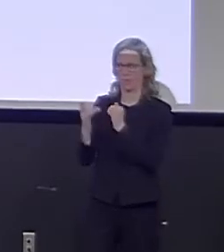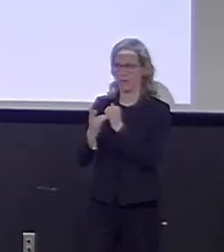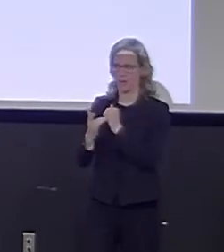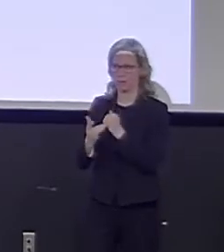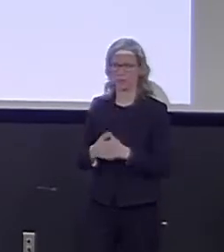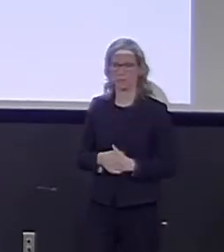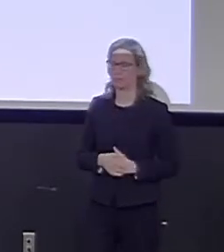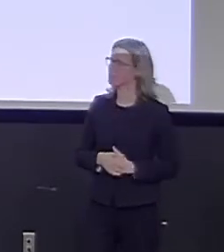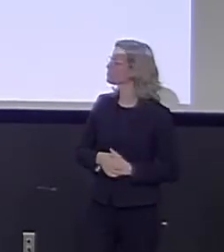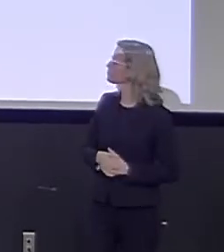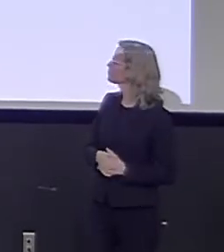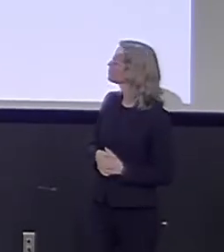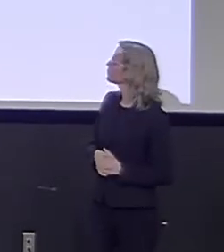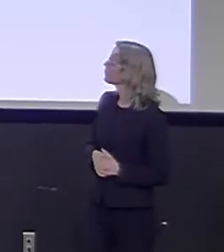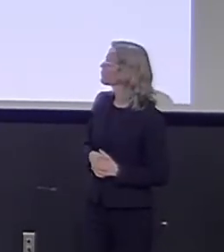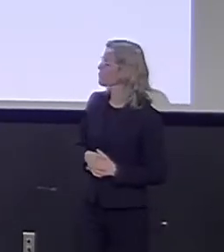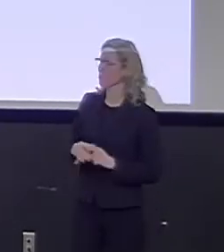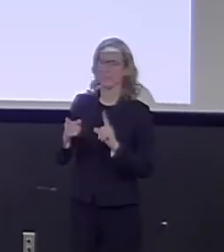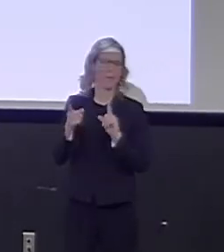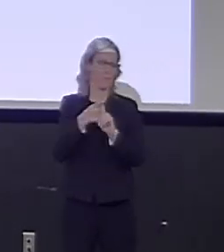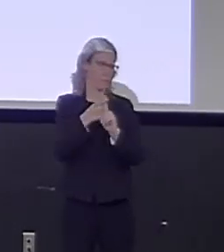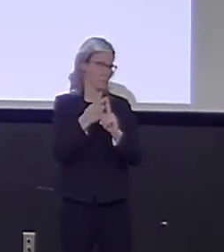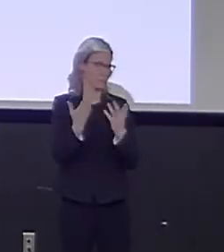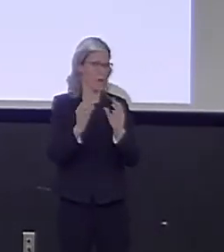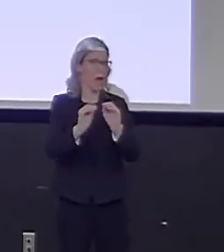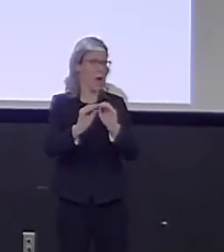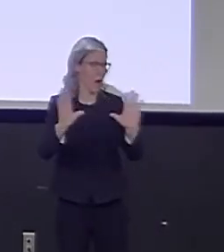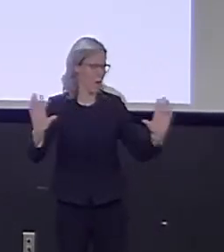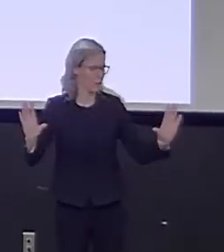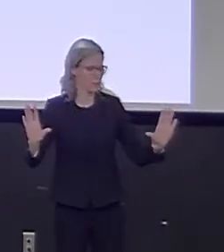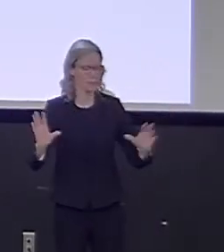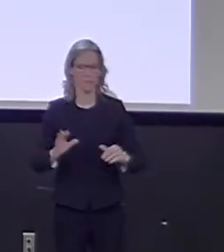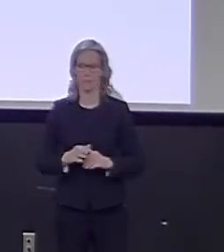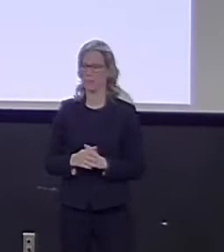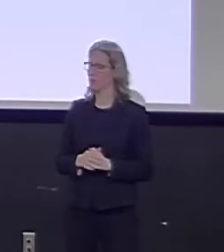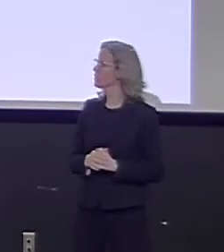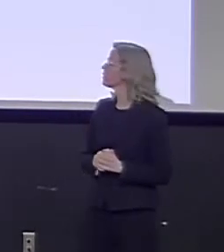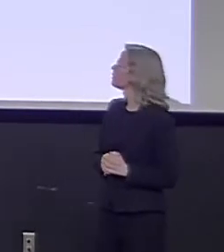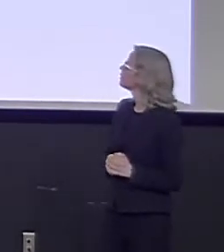The first and the most obvious one is the coarse and shallow spatial sampling,